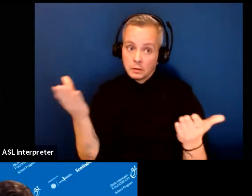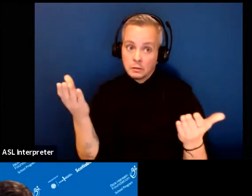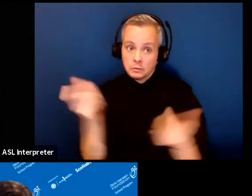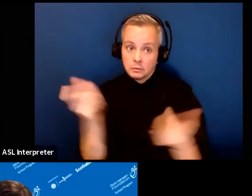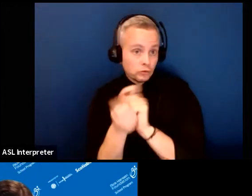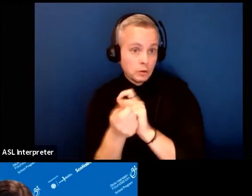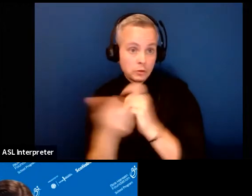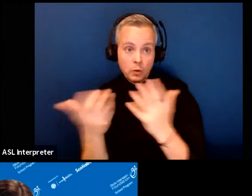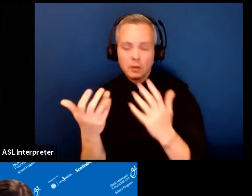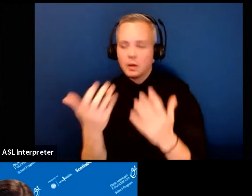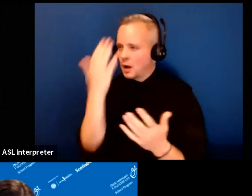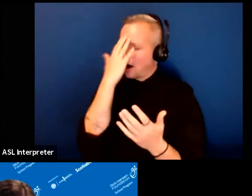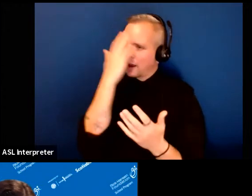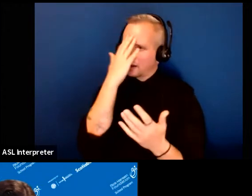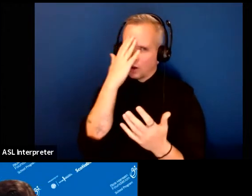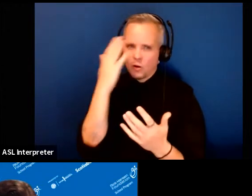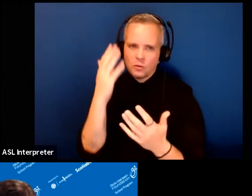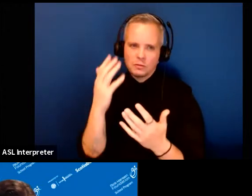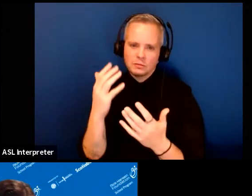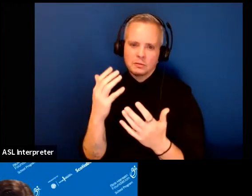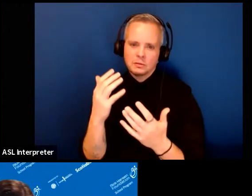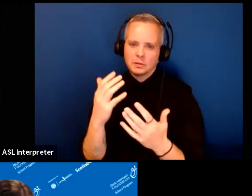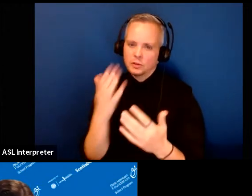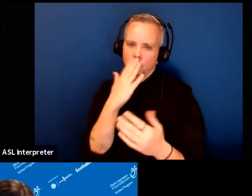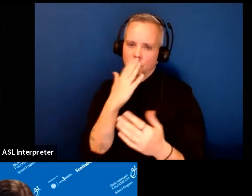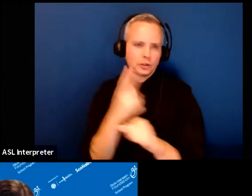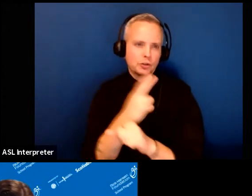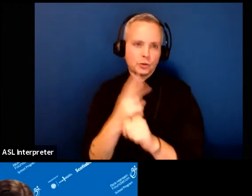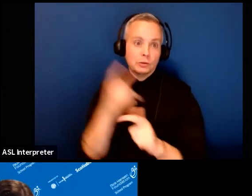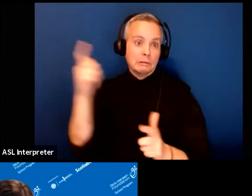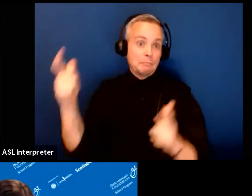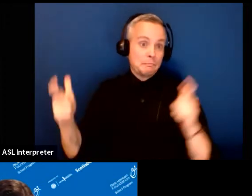KNOW THEY'RE REALLY GREAT TO USE THOSE BIG BATHROOMS, BUT PLEASE